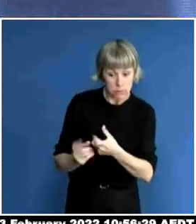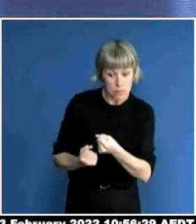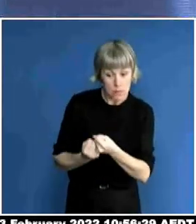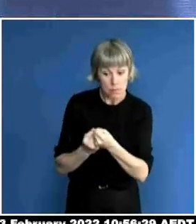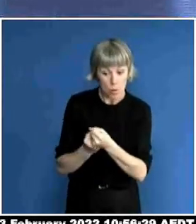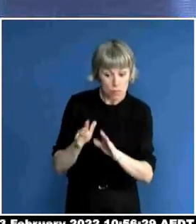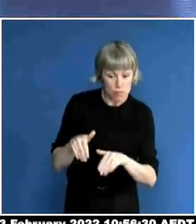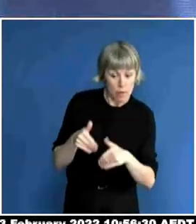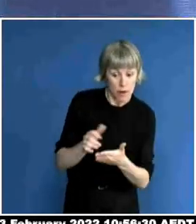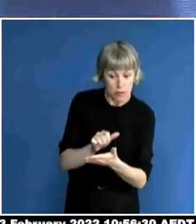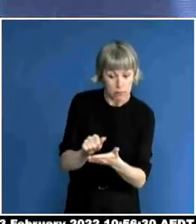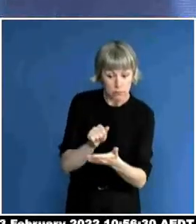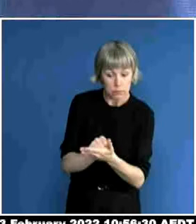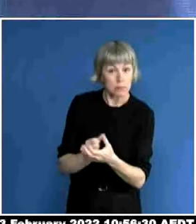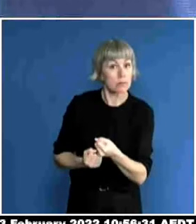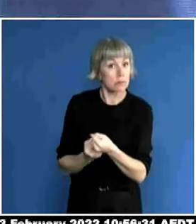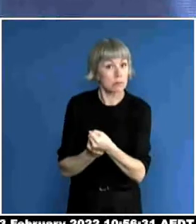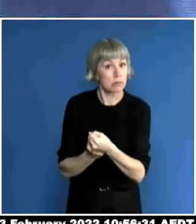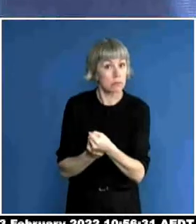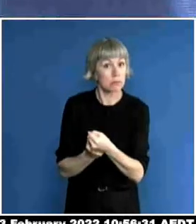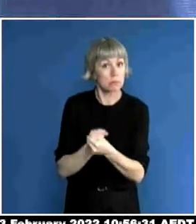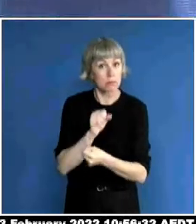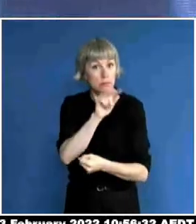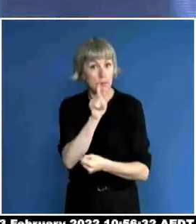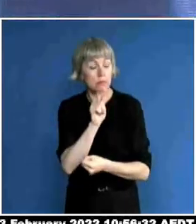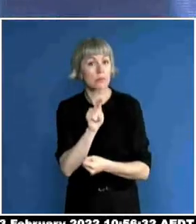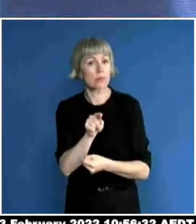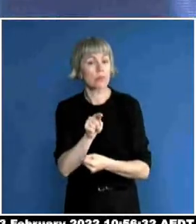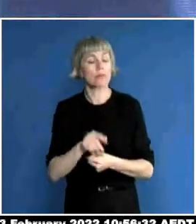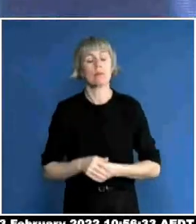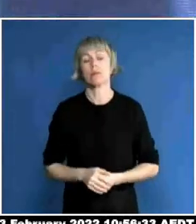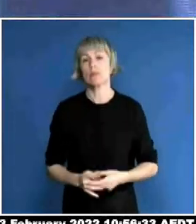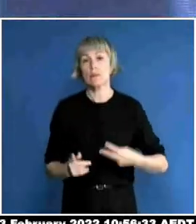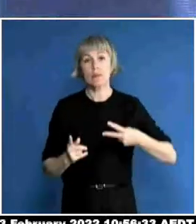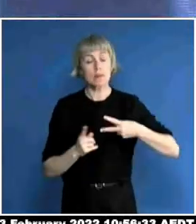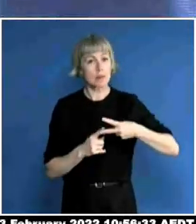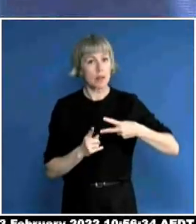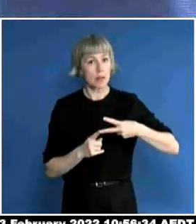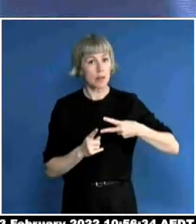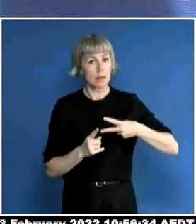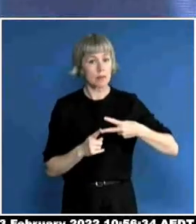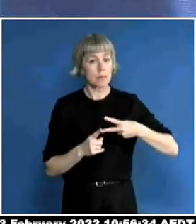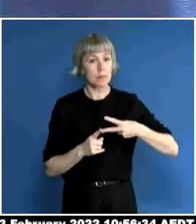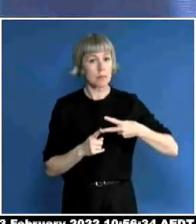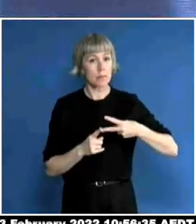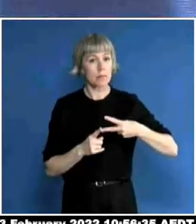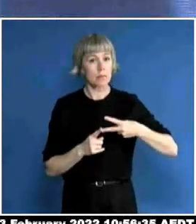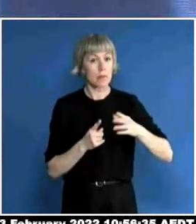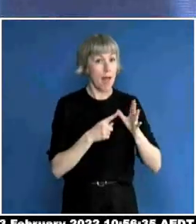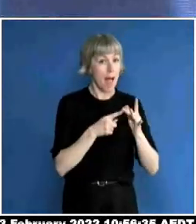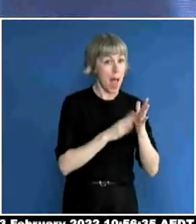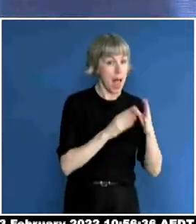Secondly, whether there was a conflict between AimBig's dual role as Mzia's DES